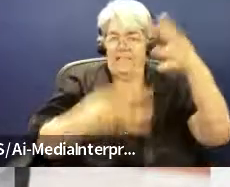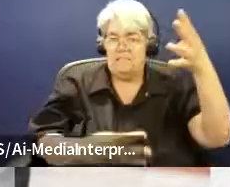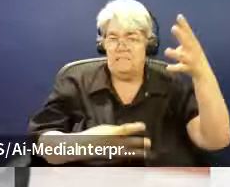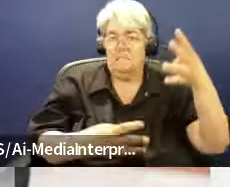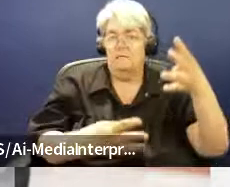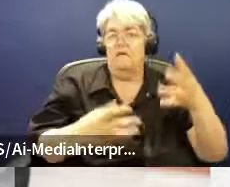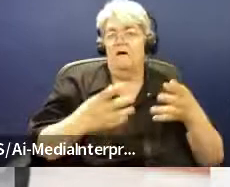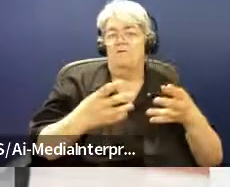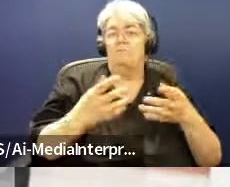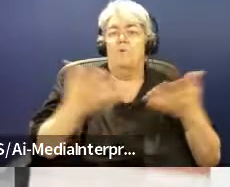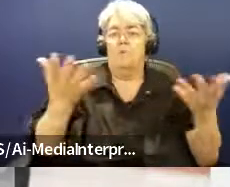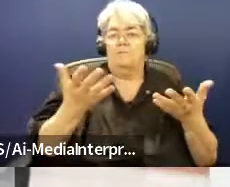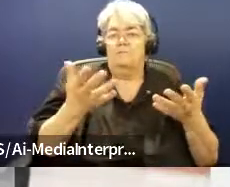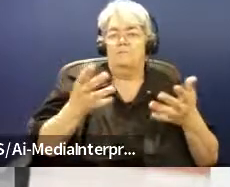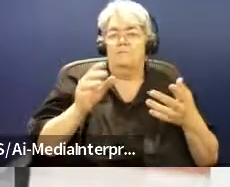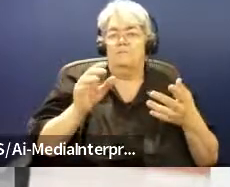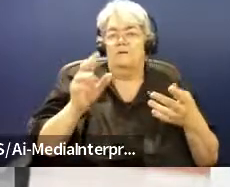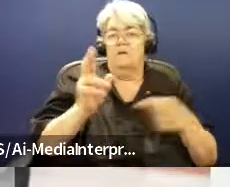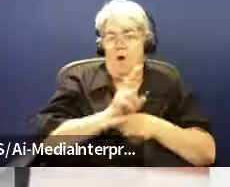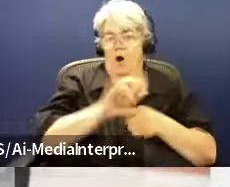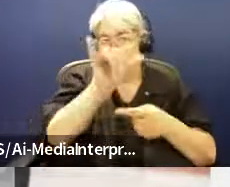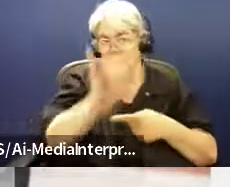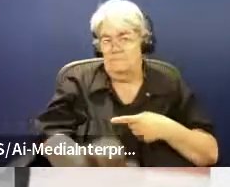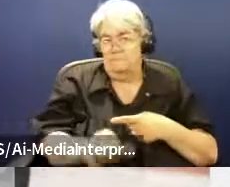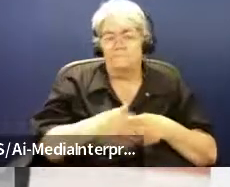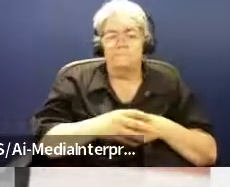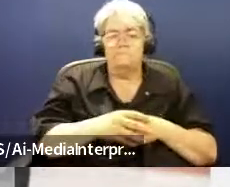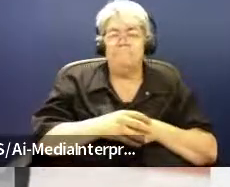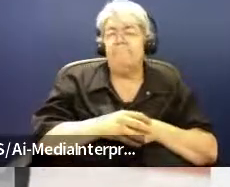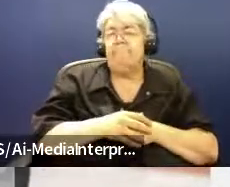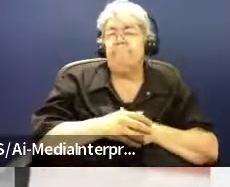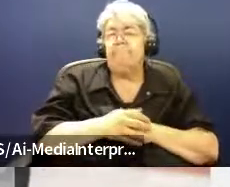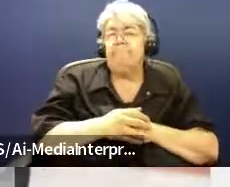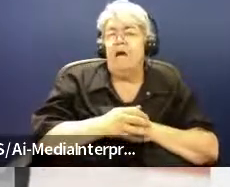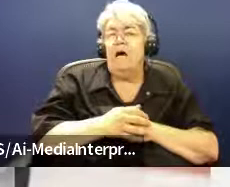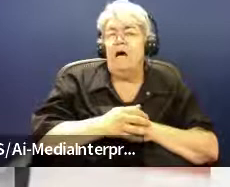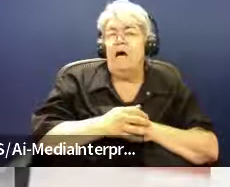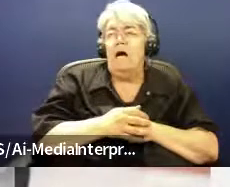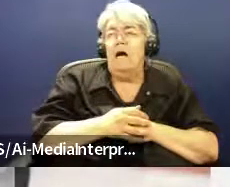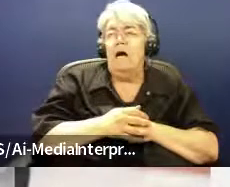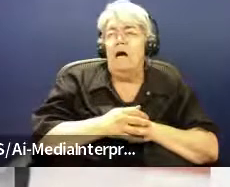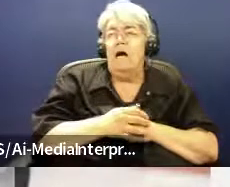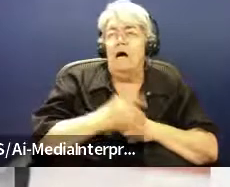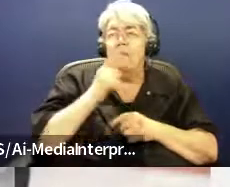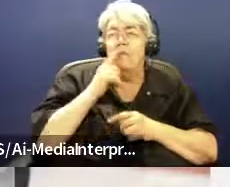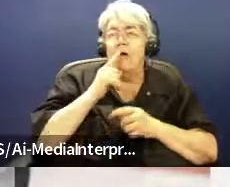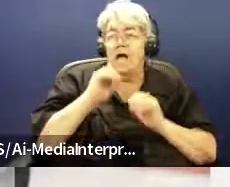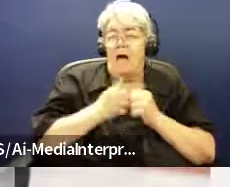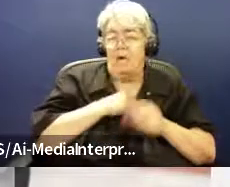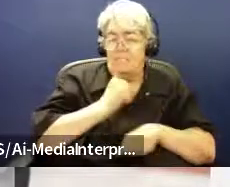Another feature that is common in many screen readers is to provide users lists of many common elements, I don't believe